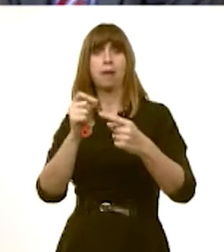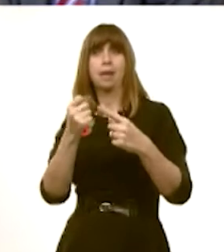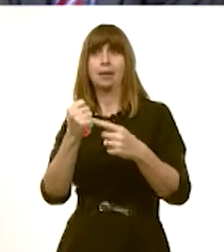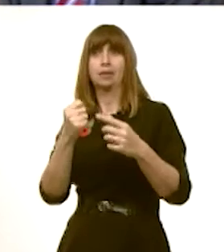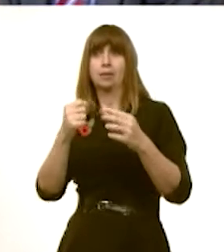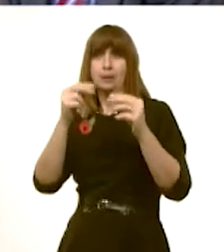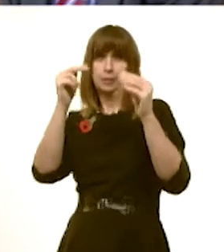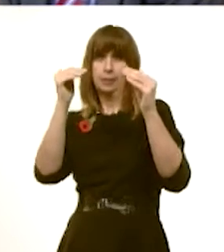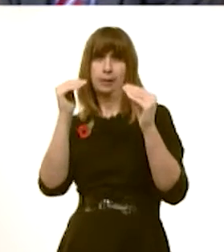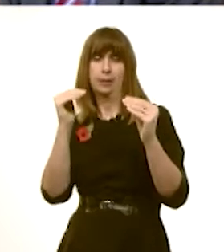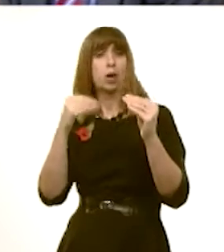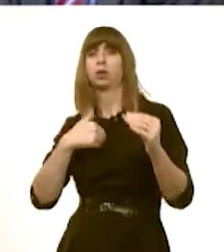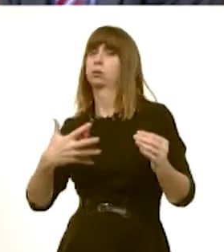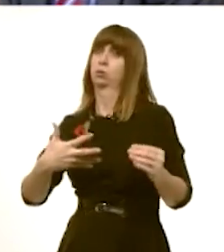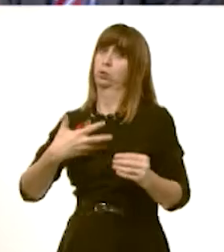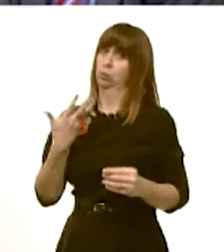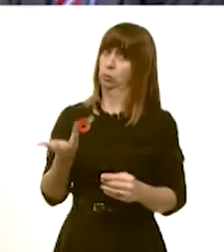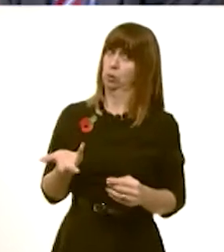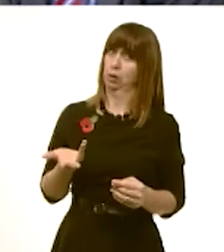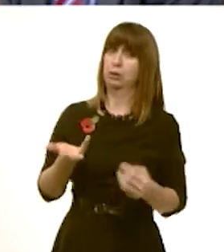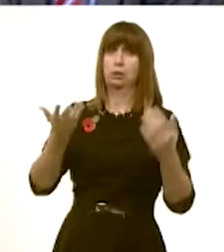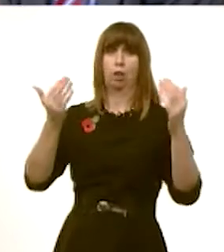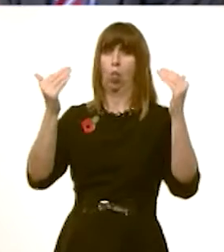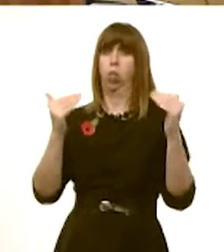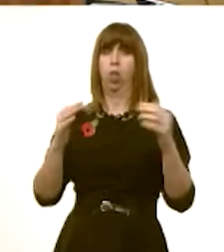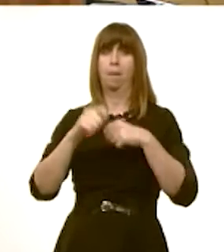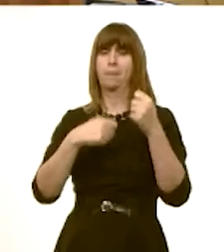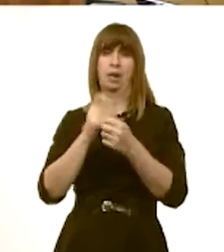We would not want nor would we expect air quality to deteriorate.